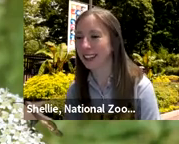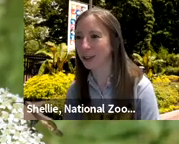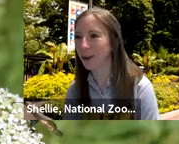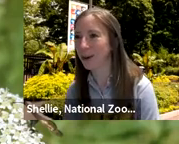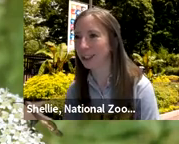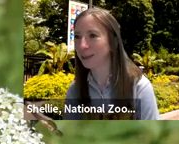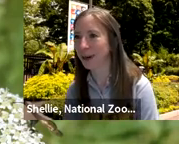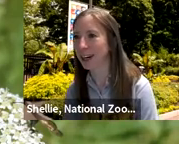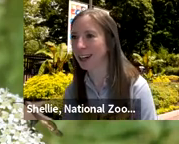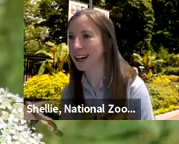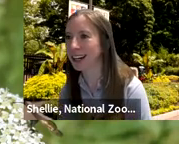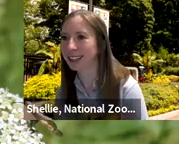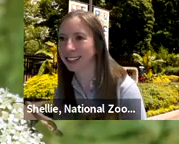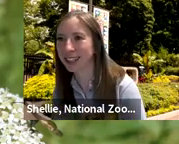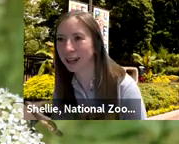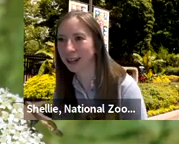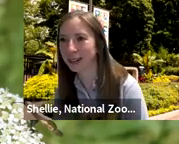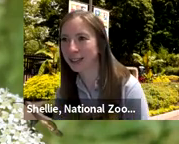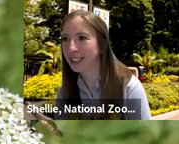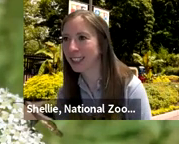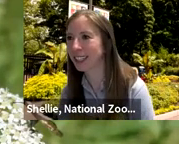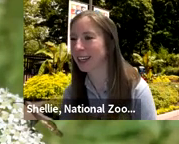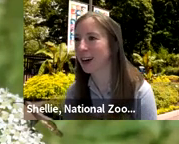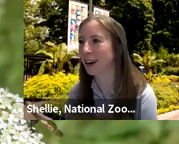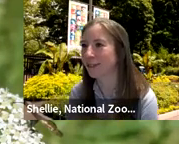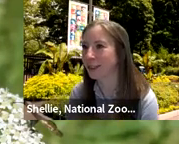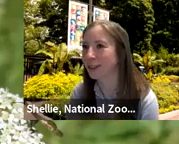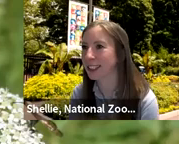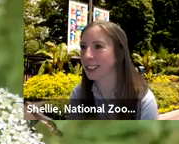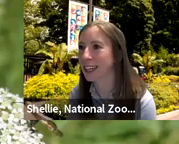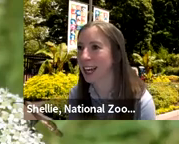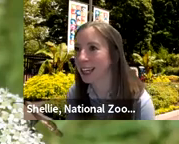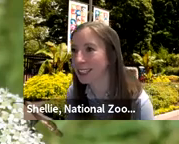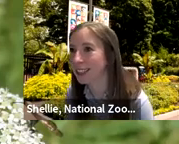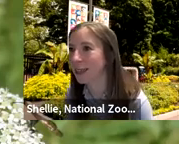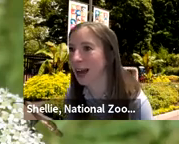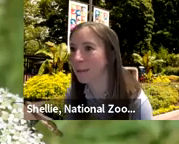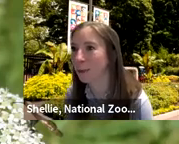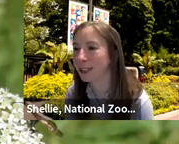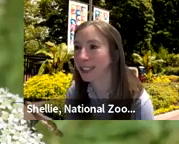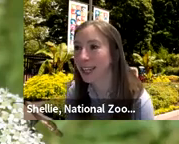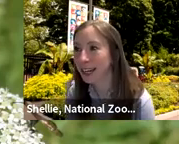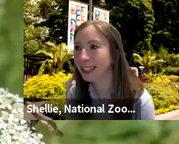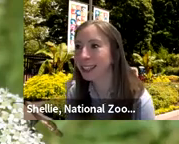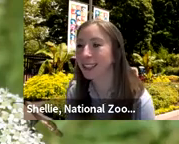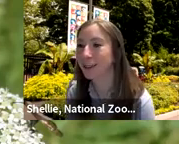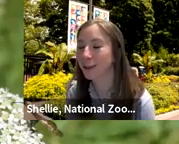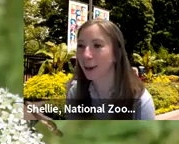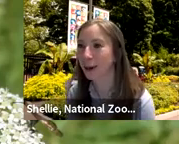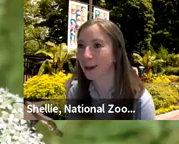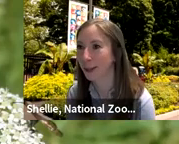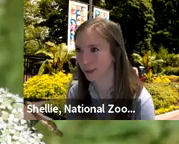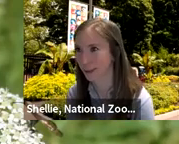You all were spot on! So Tina, our viewers